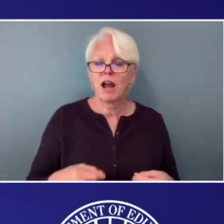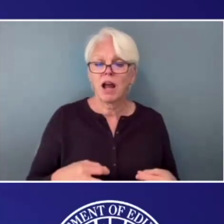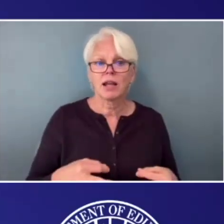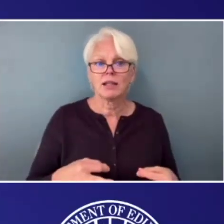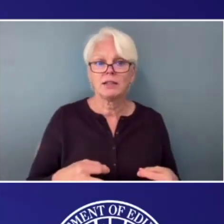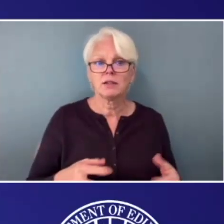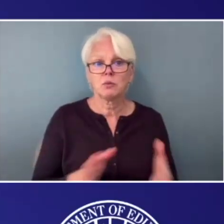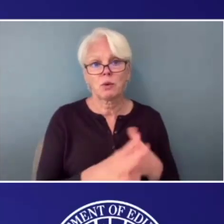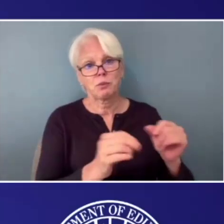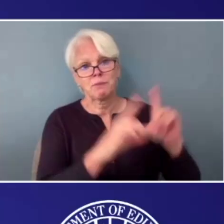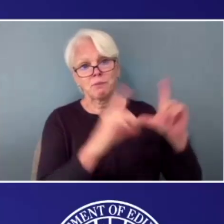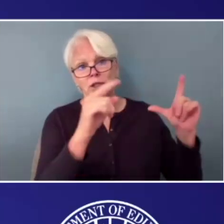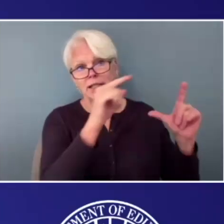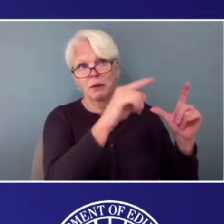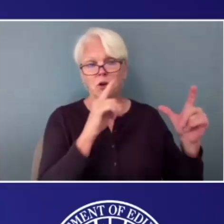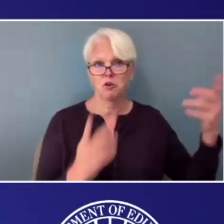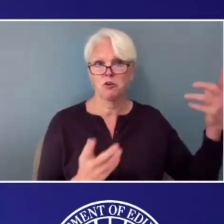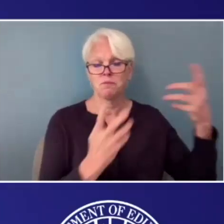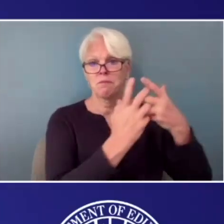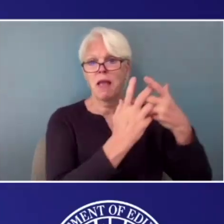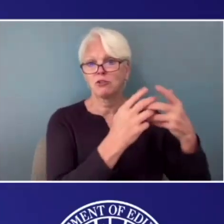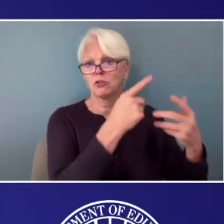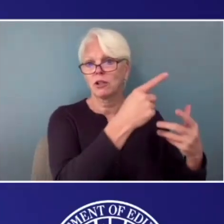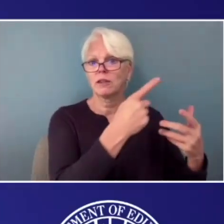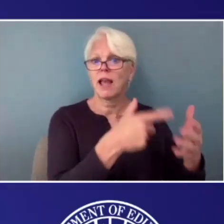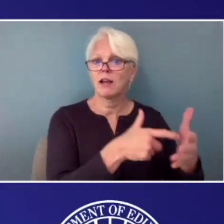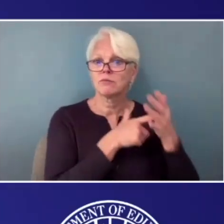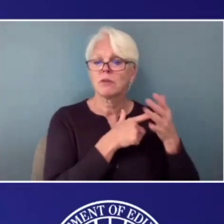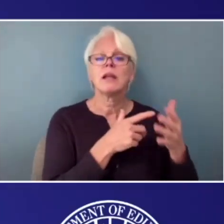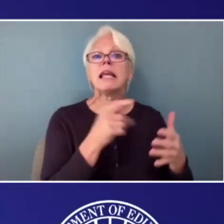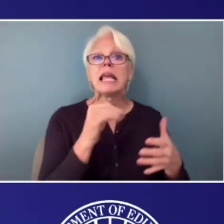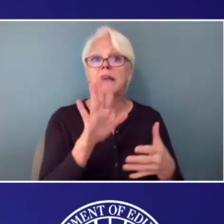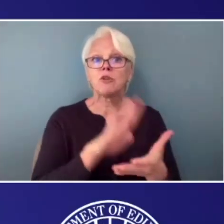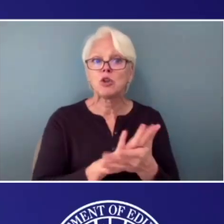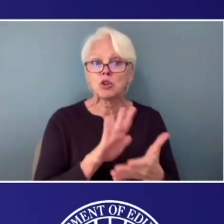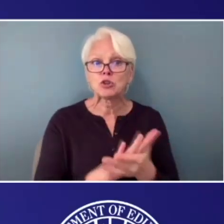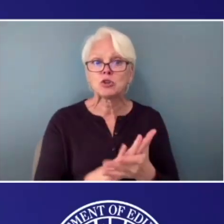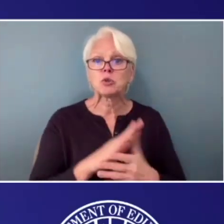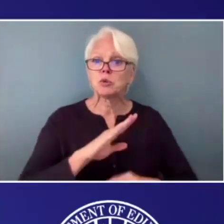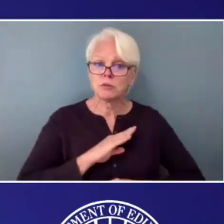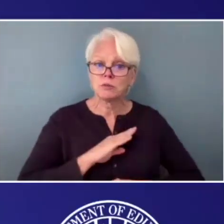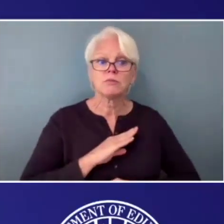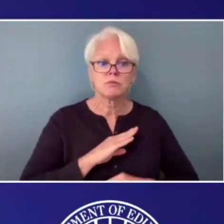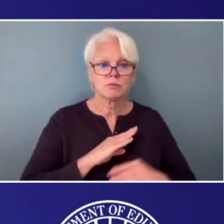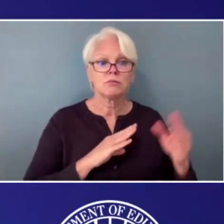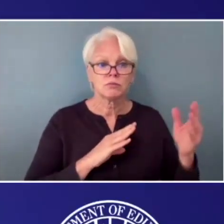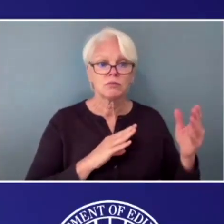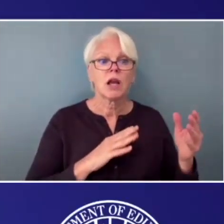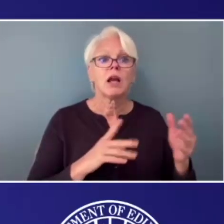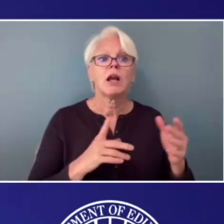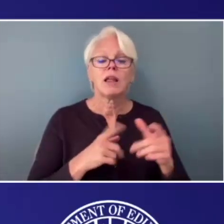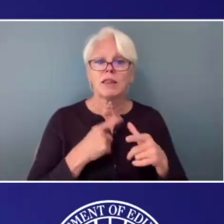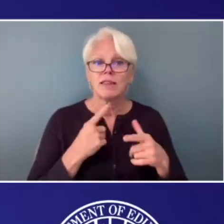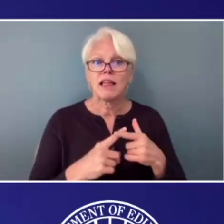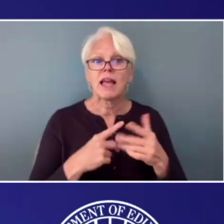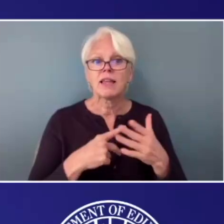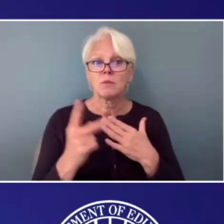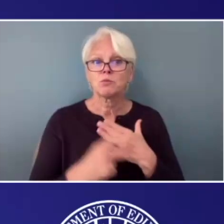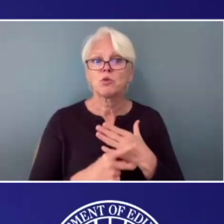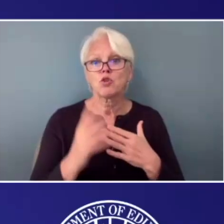are you meeting those conditions. And if your school meets those conditions, that program would be considered a professional degree.